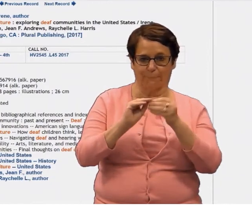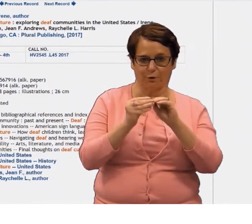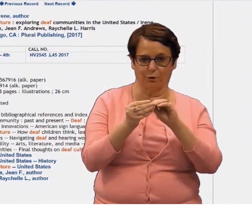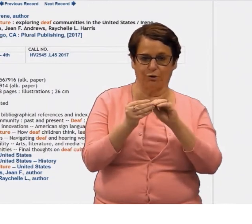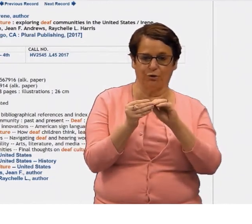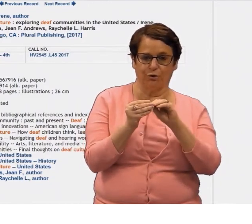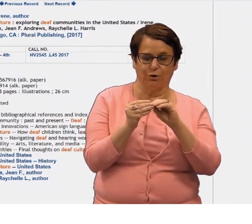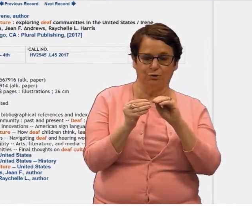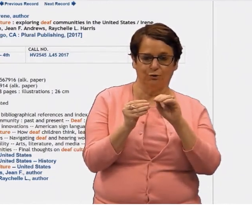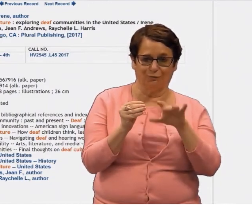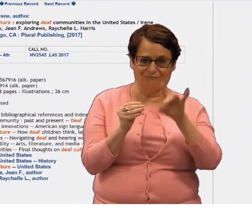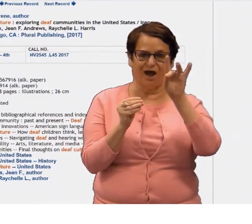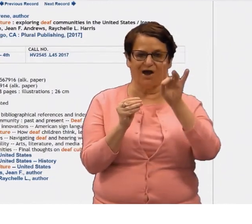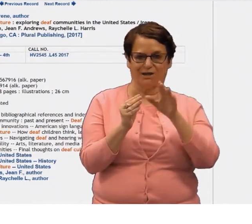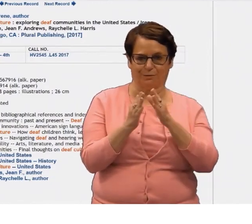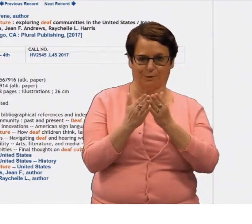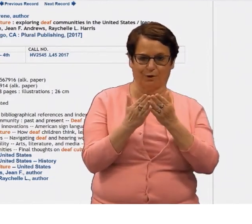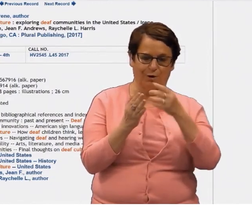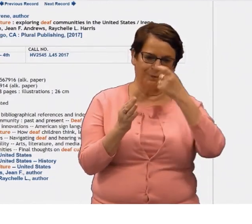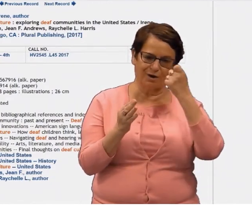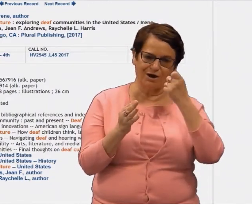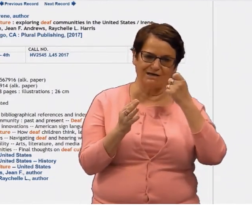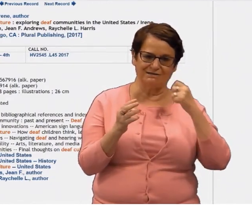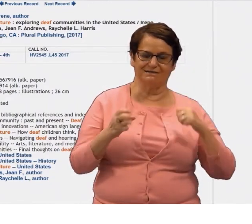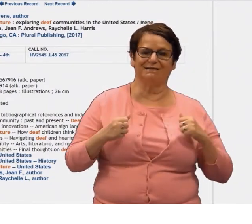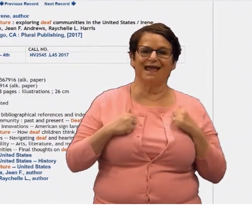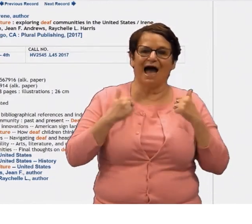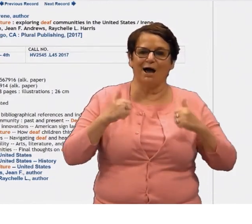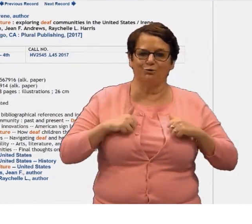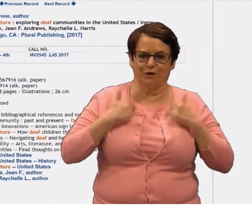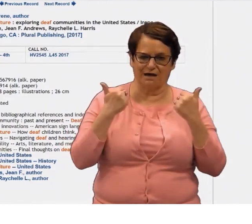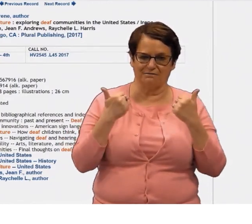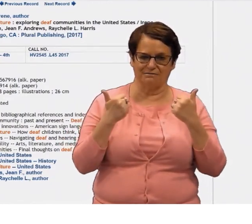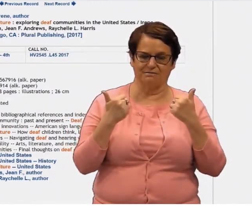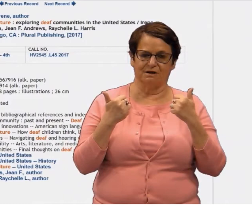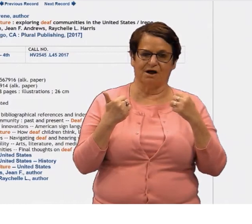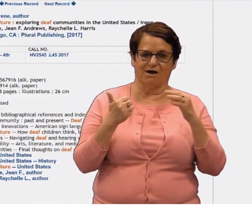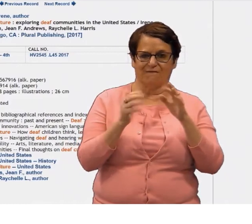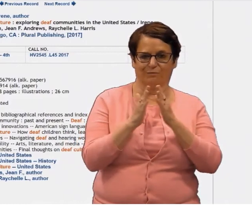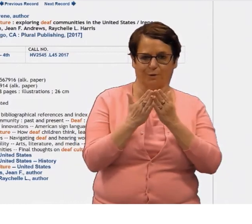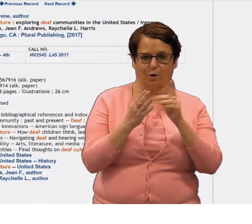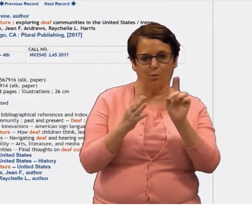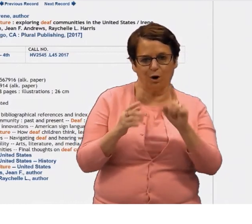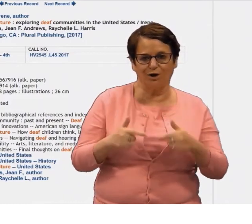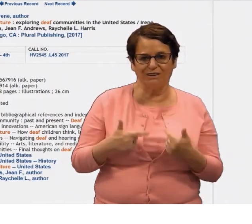on the book's spine. You need that number to find the book because it